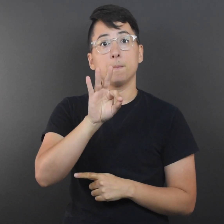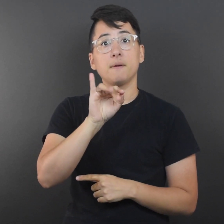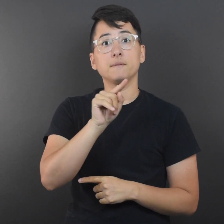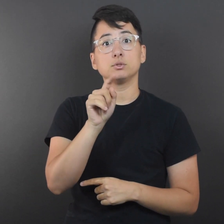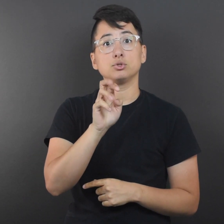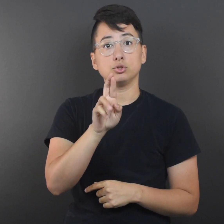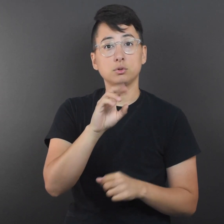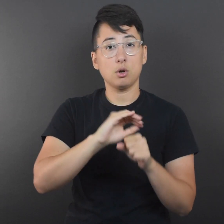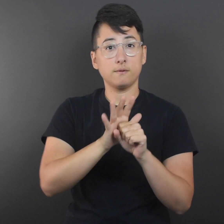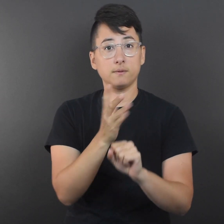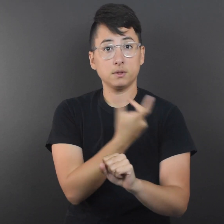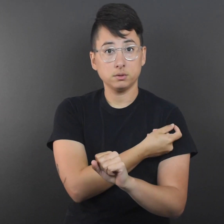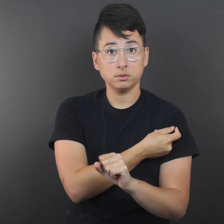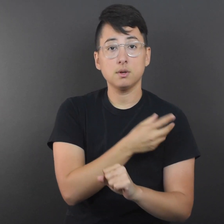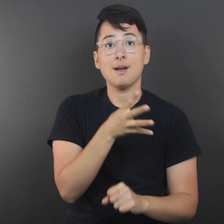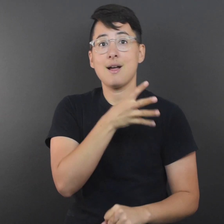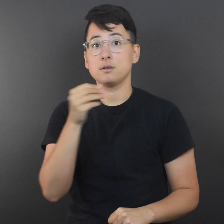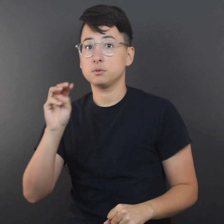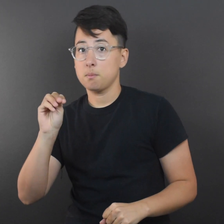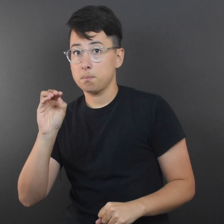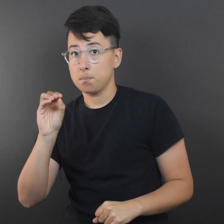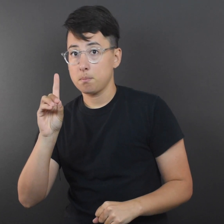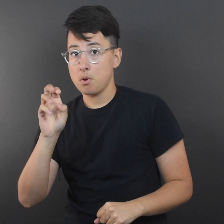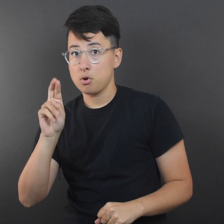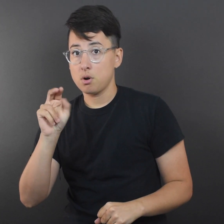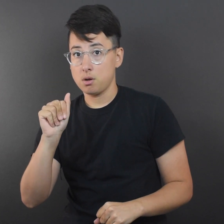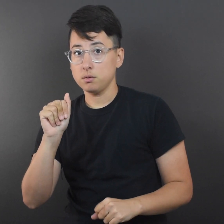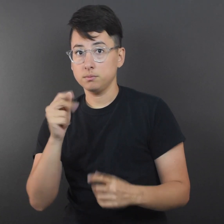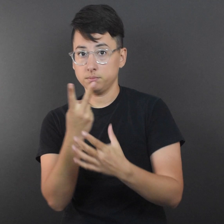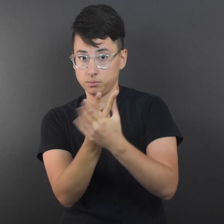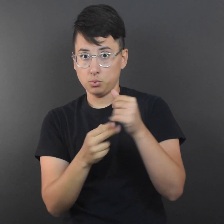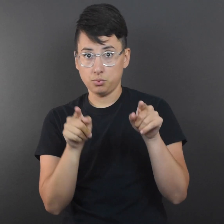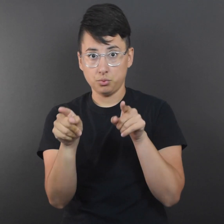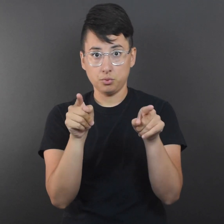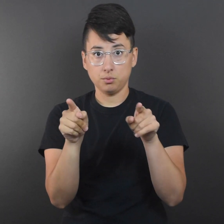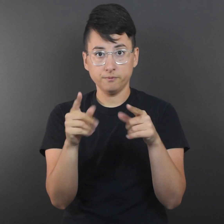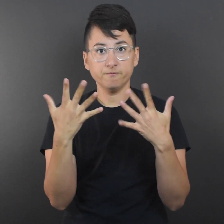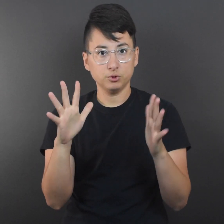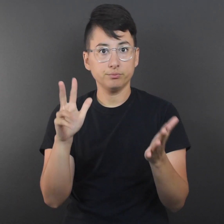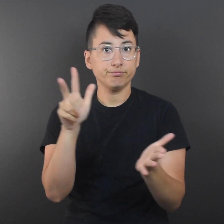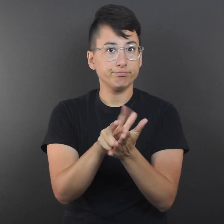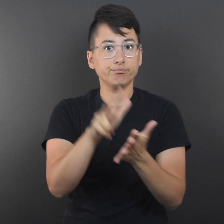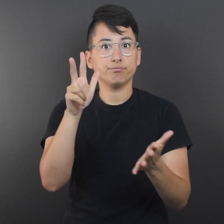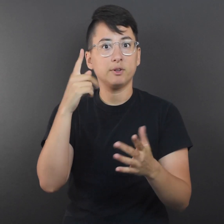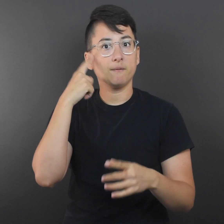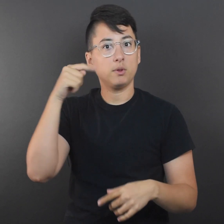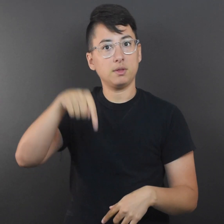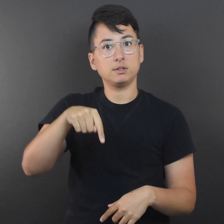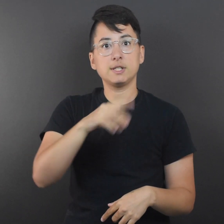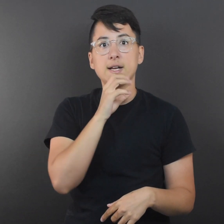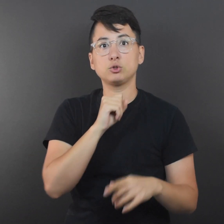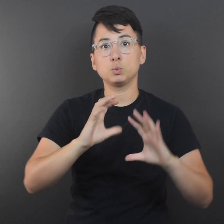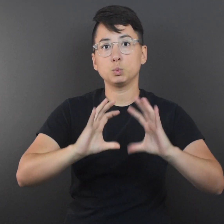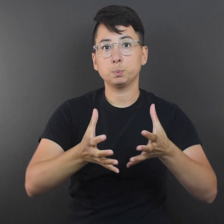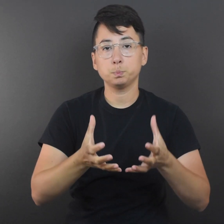The Pfizer COVID-19 vaccine and the Moderna COVID-19 vaccine have both been authorized for